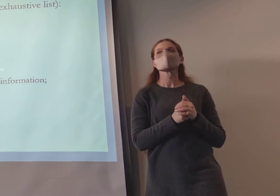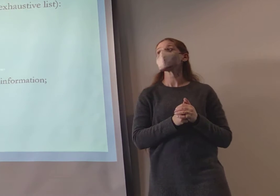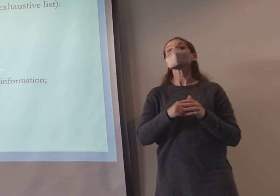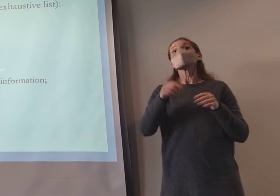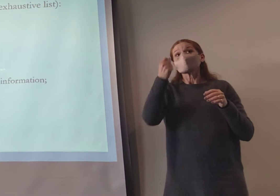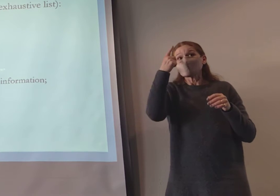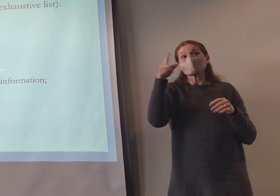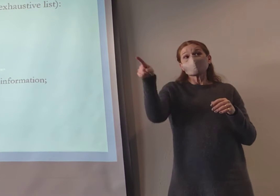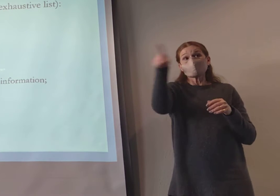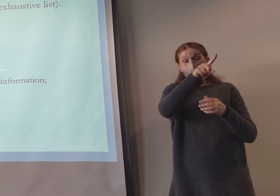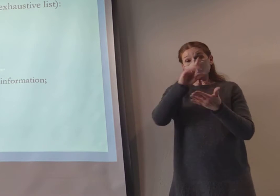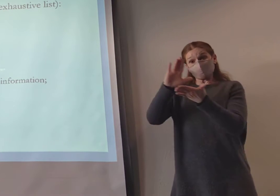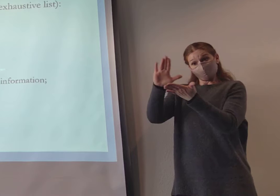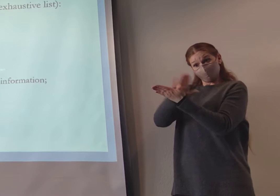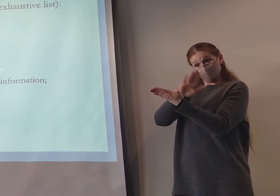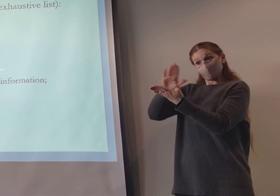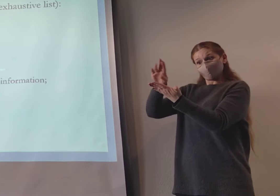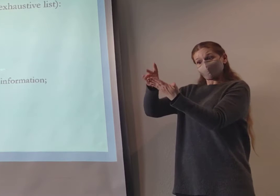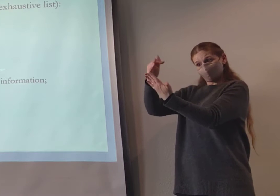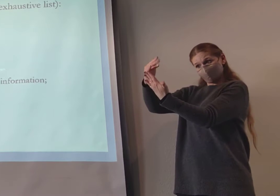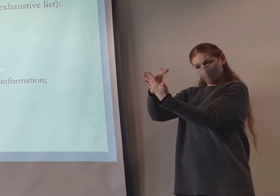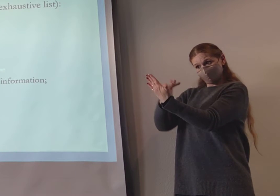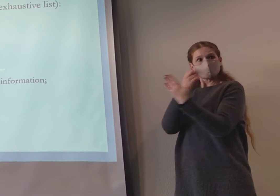have an understanding verbally with your landlord.